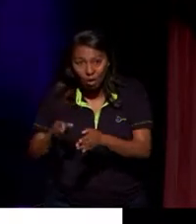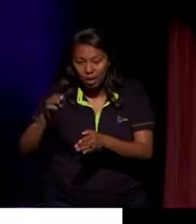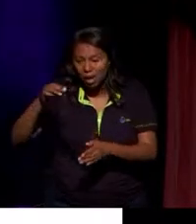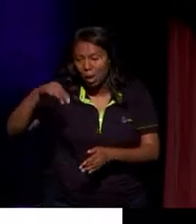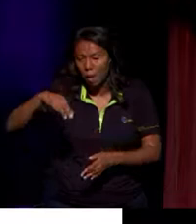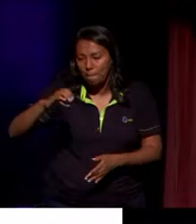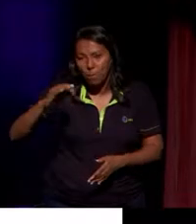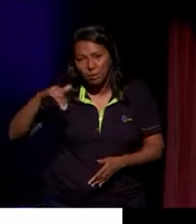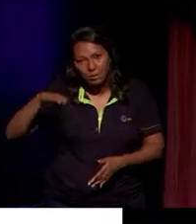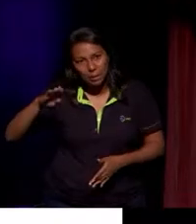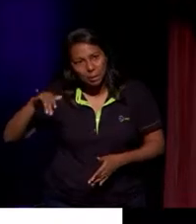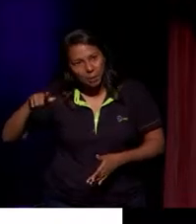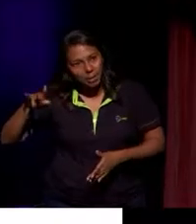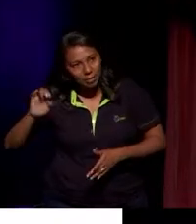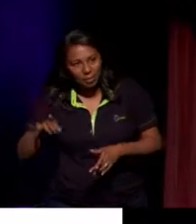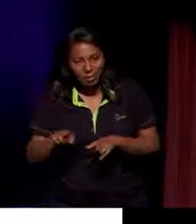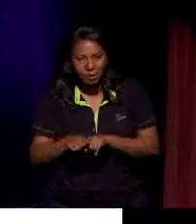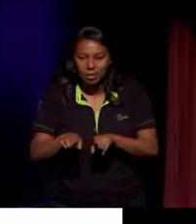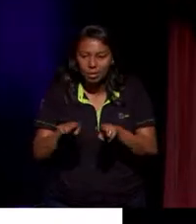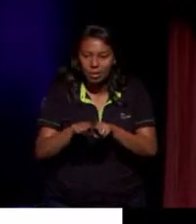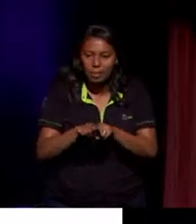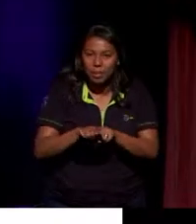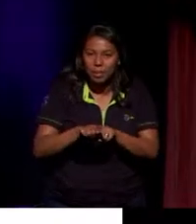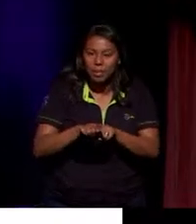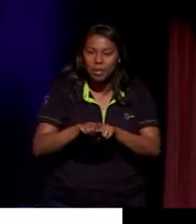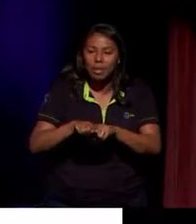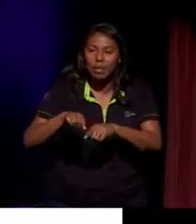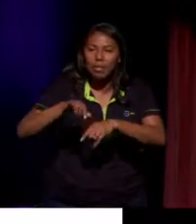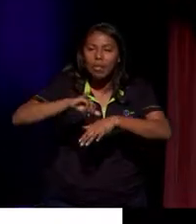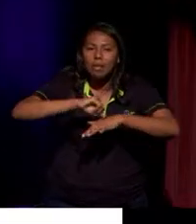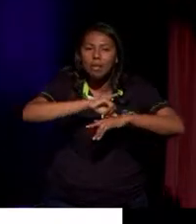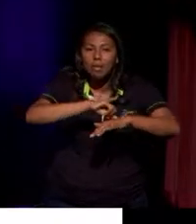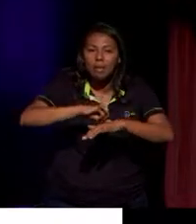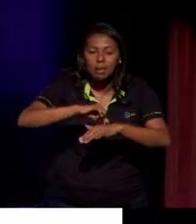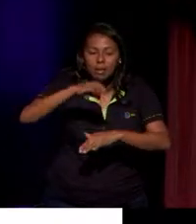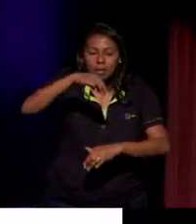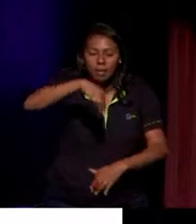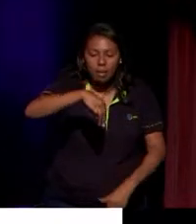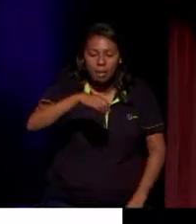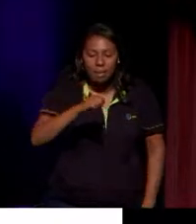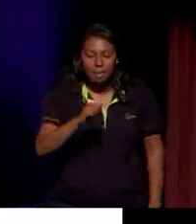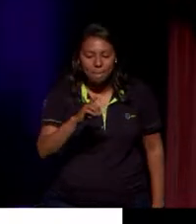the Island of Madagascar. It is a country that is surrounded by other countries,